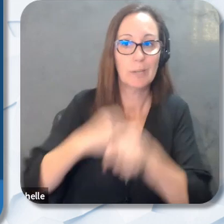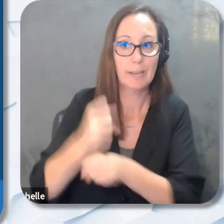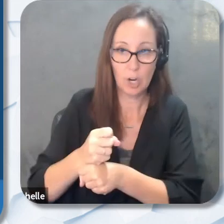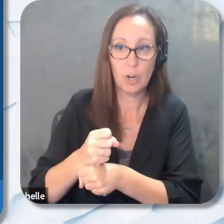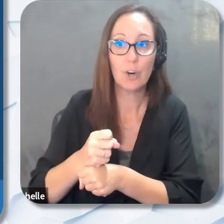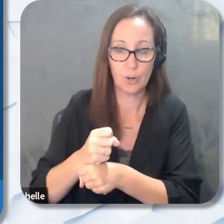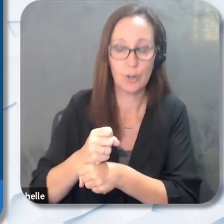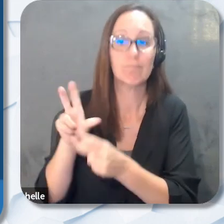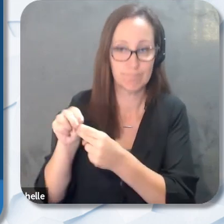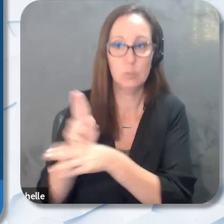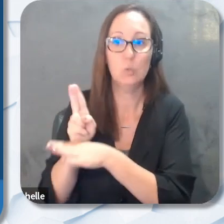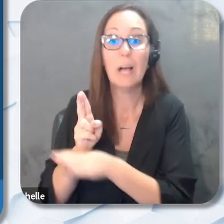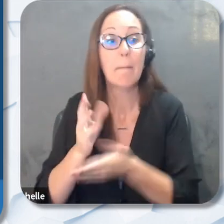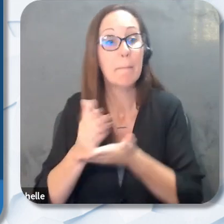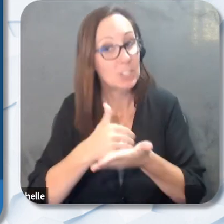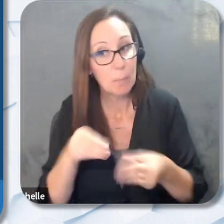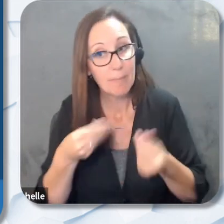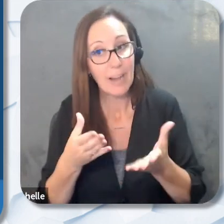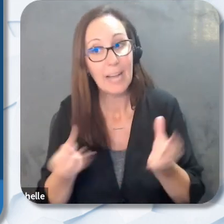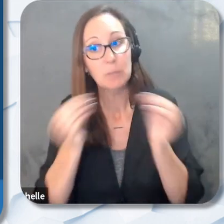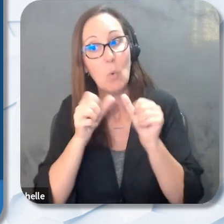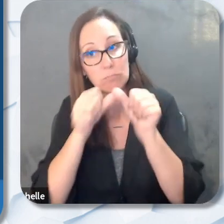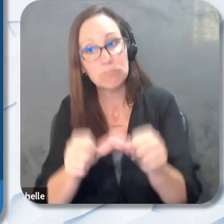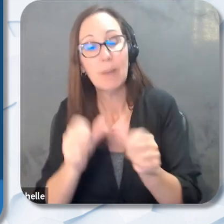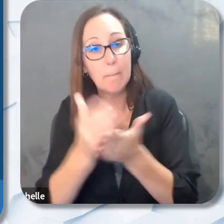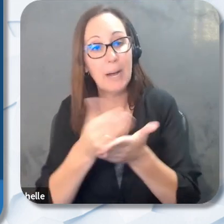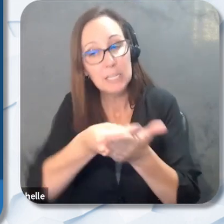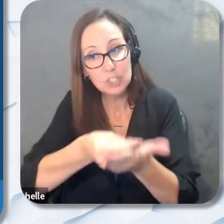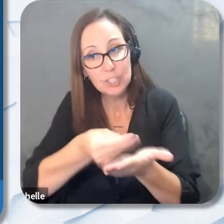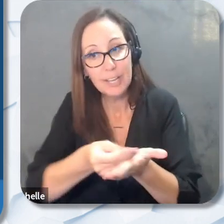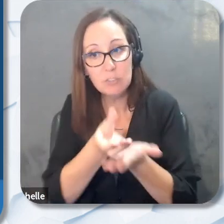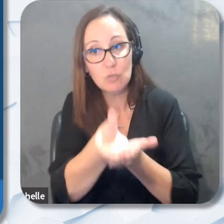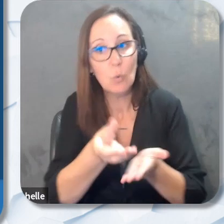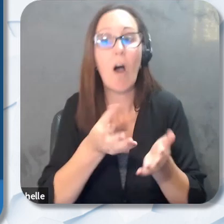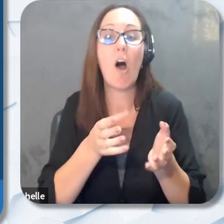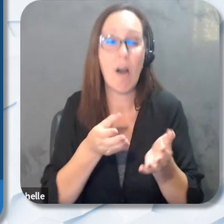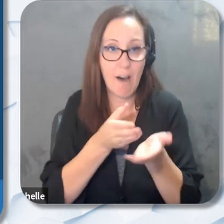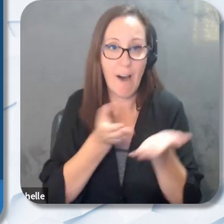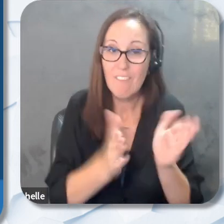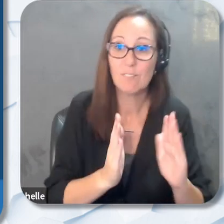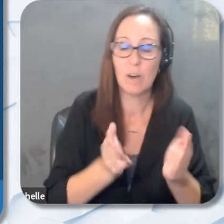the budget further provides ongoing funding to offer to school meals free of charge during each